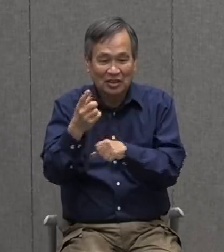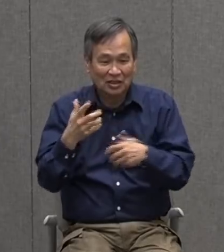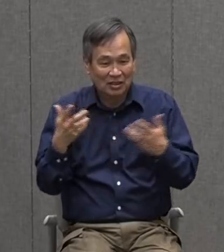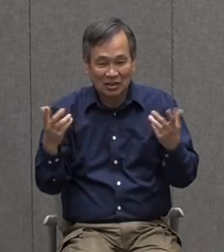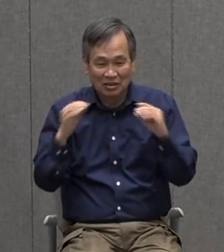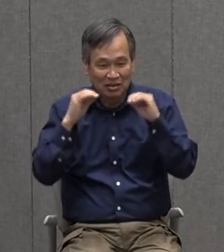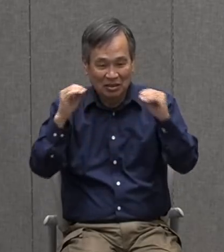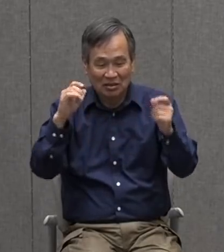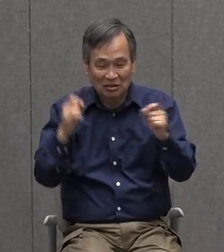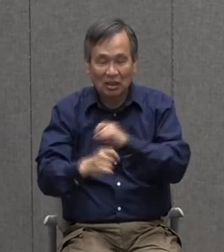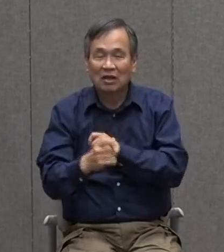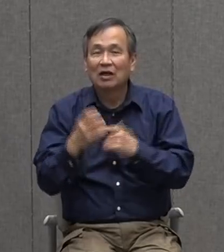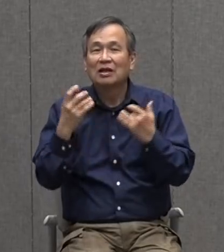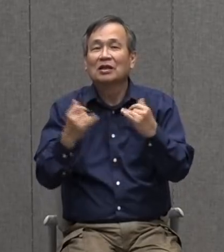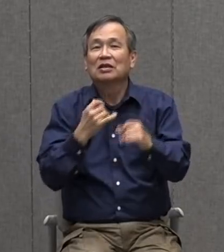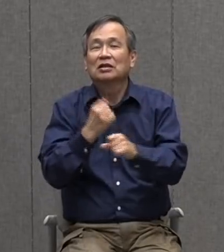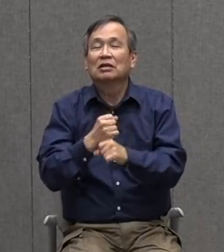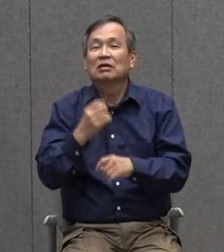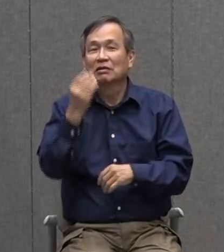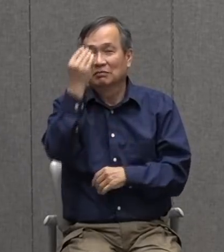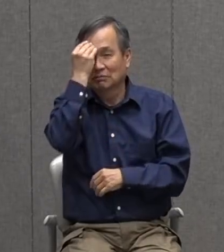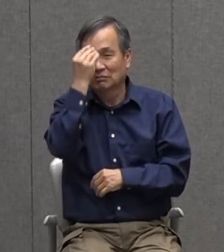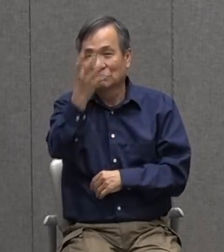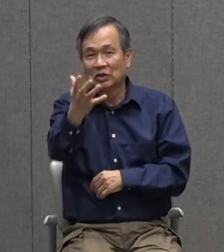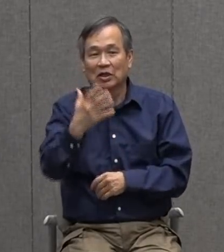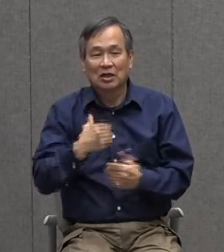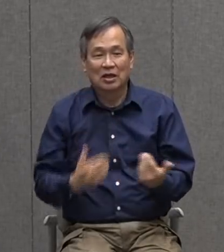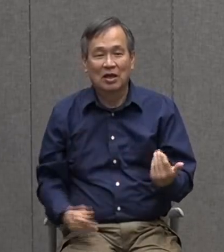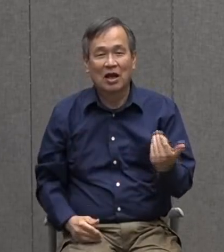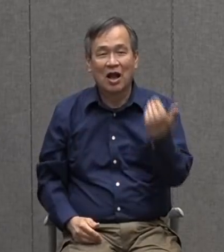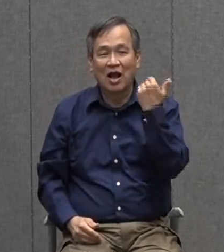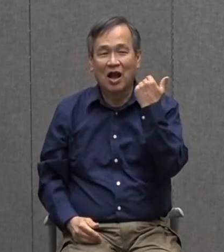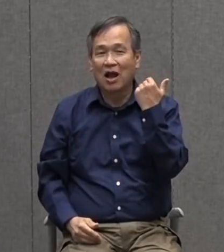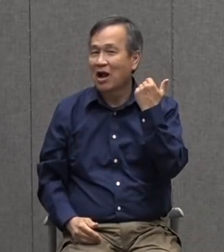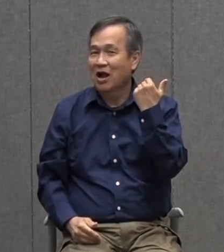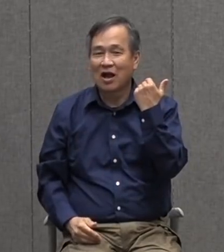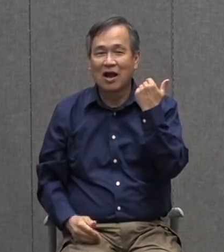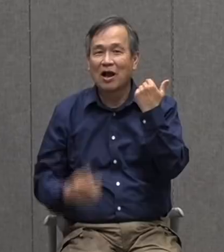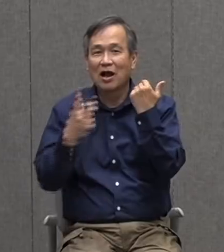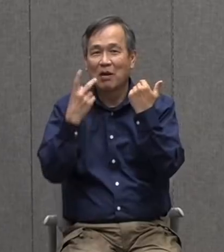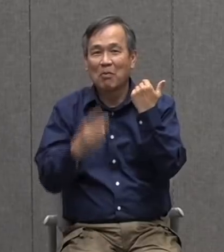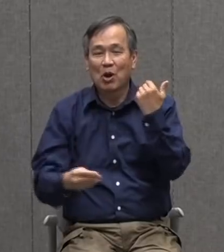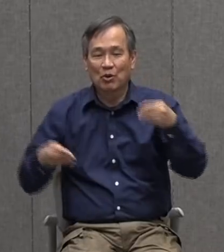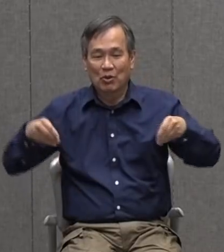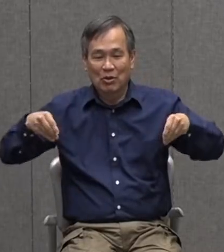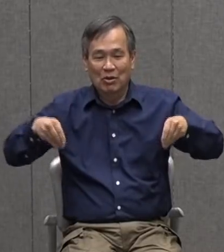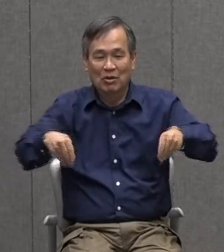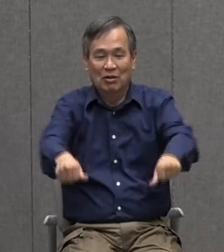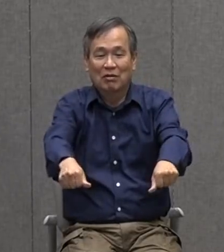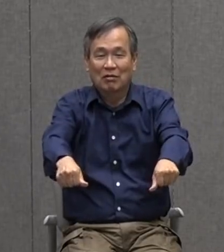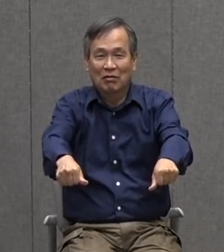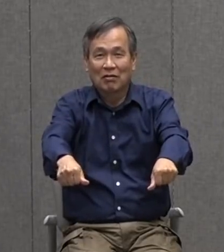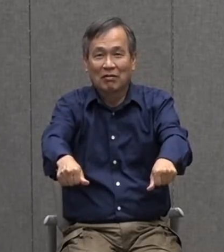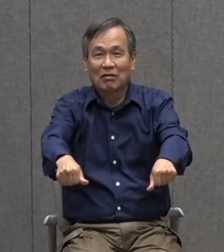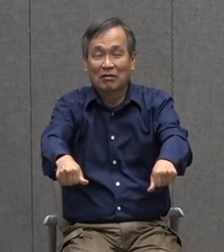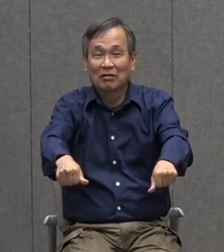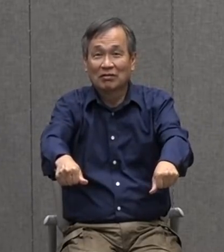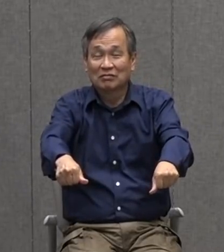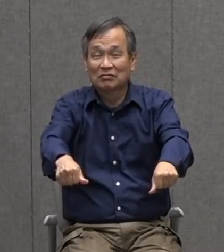"this year I will bury both seeds in the ground." Is that what you thought, could you predicted it?